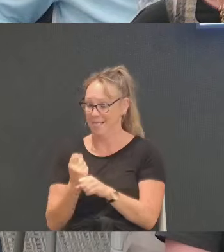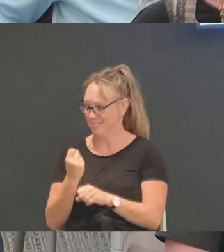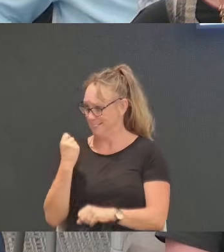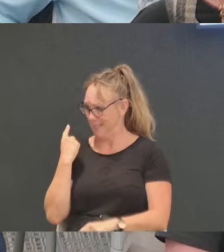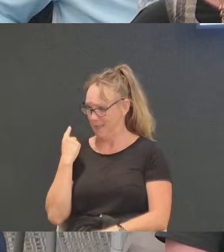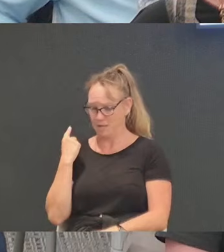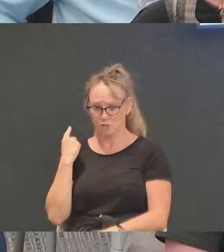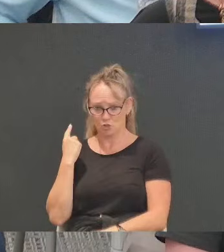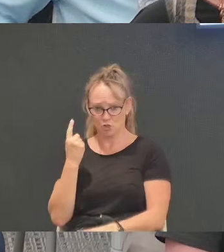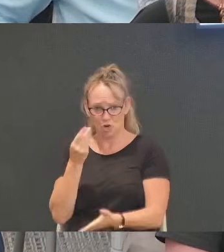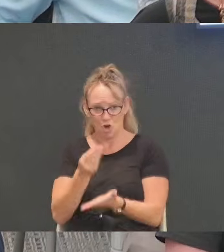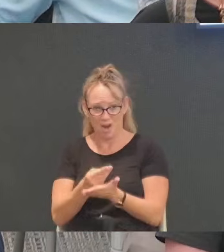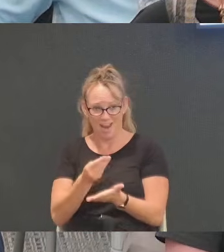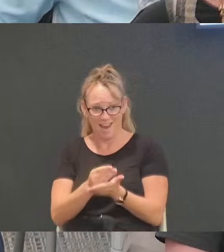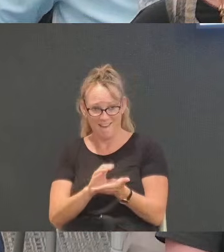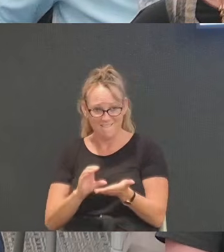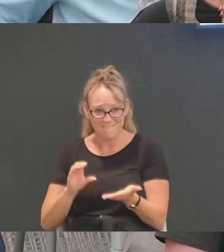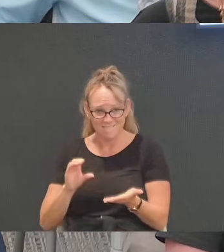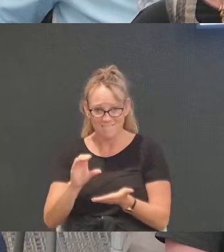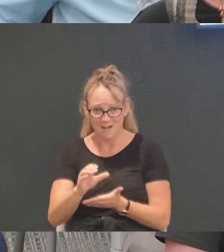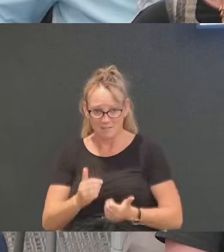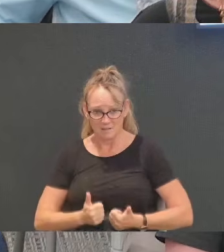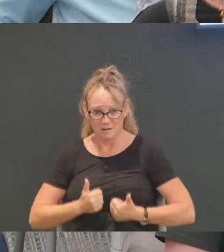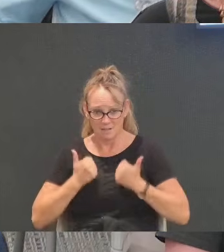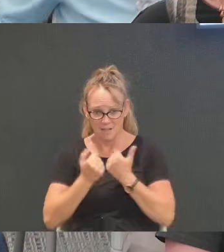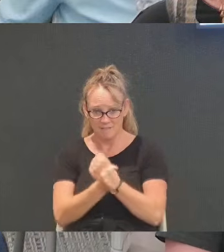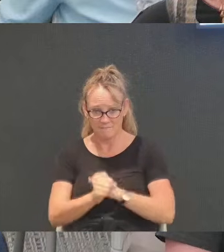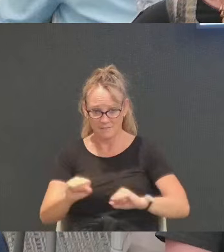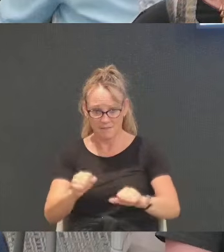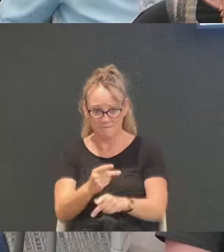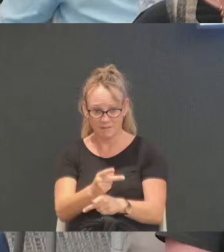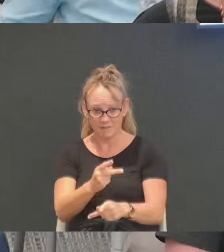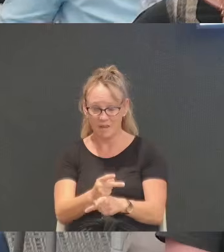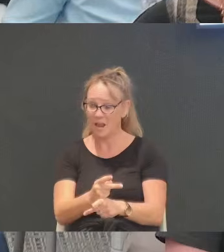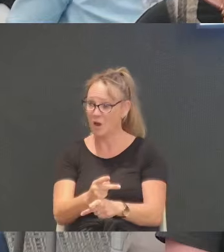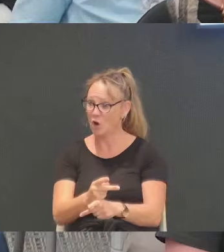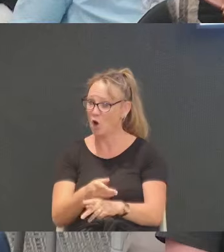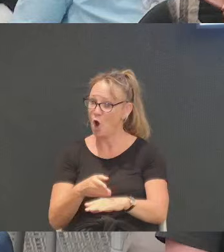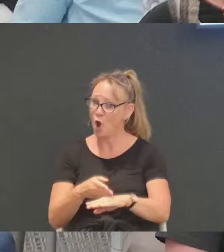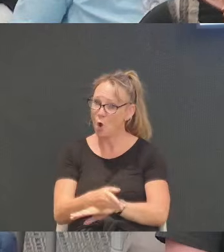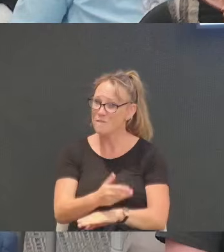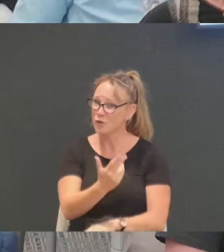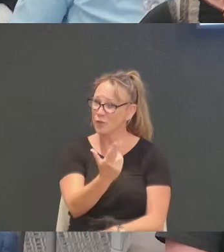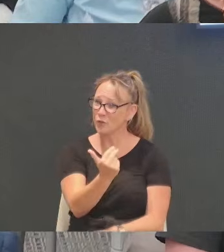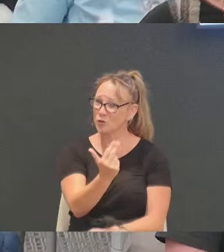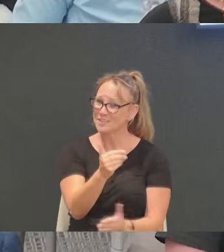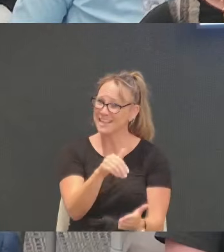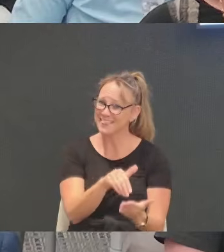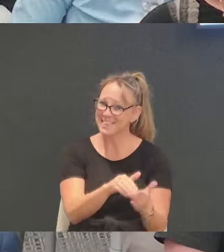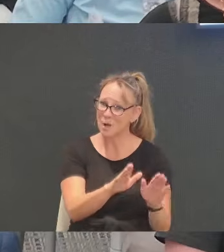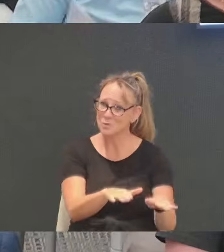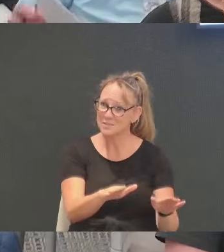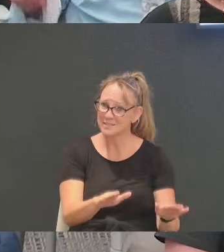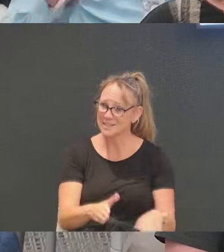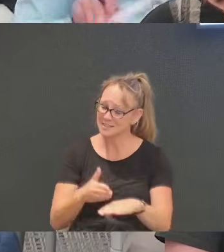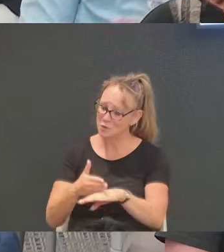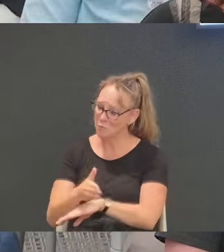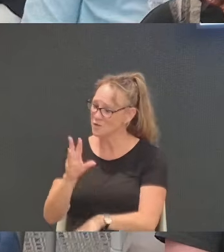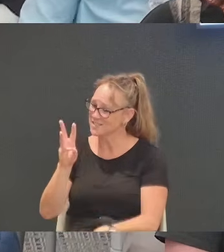care for over 13,000 children more than 6,000 families across our county which were you heard